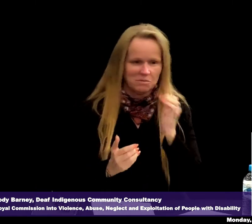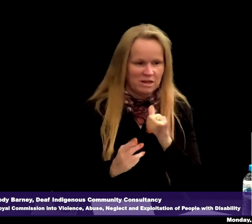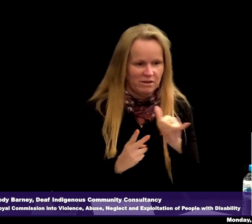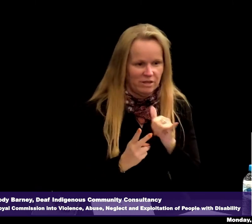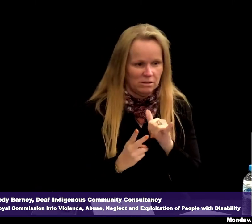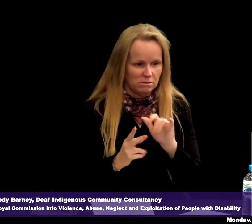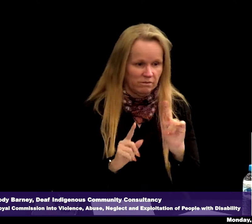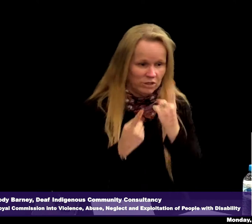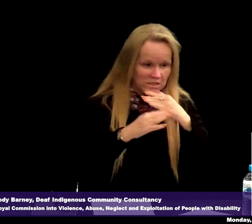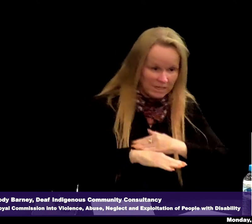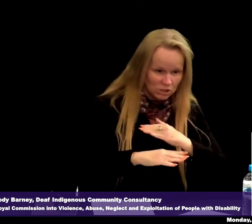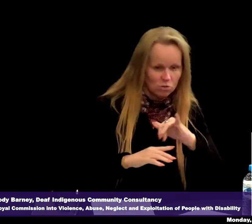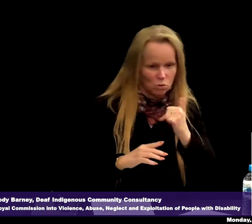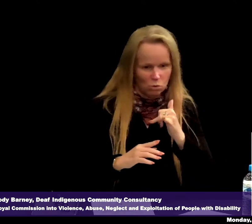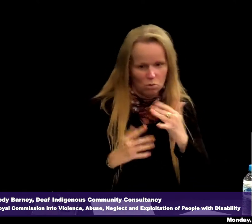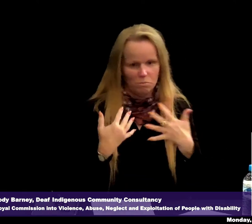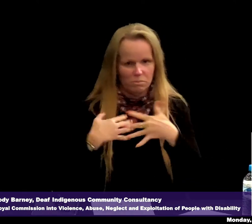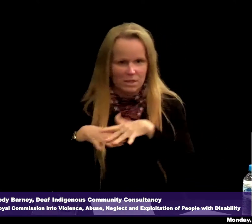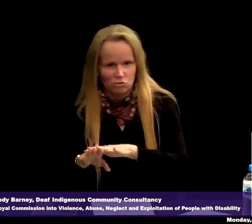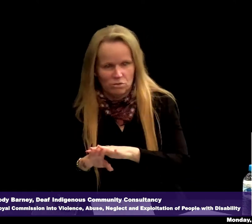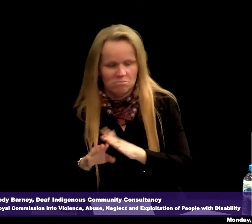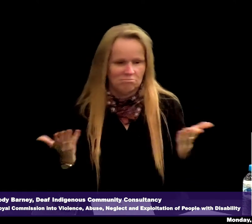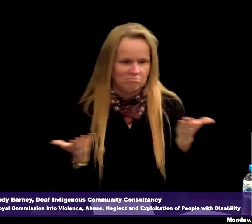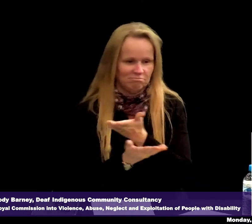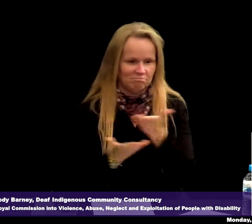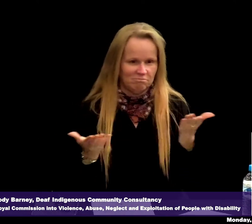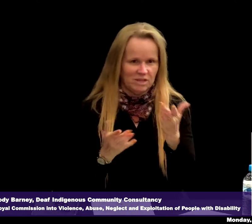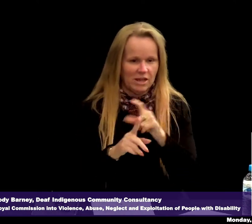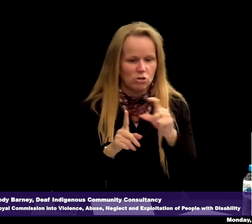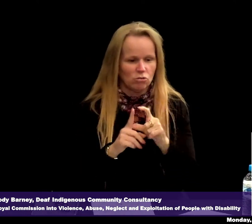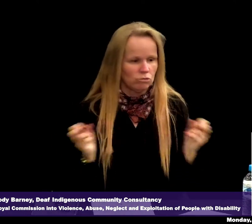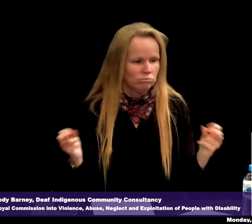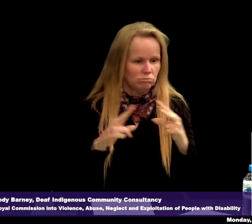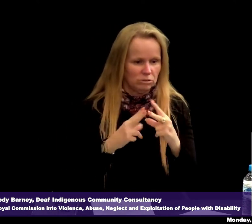within the systems - the service systems, whether it be in legal systems or mainstream